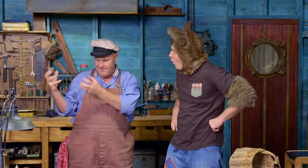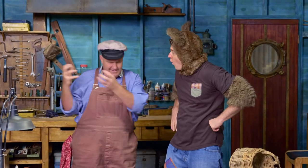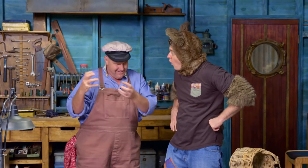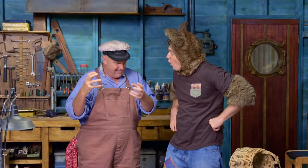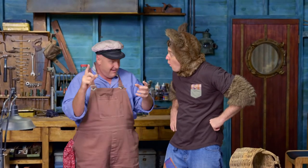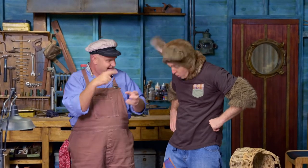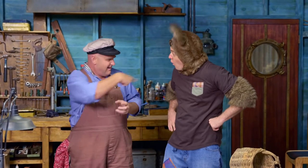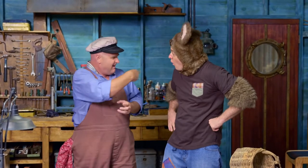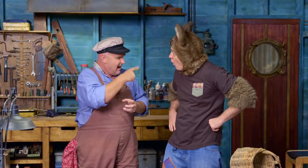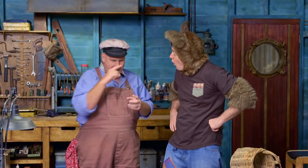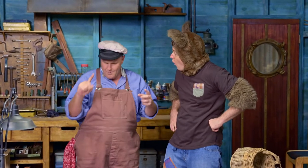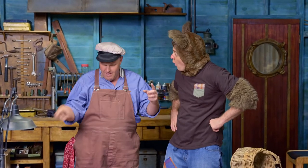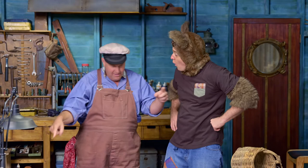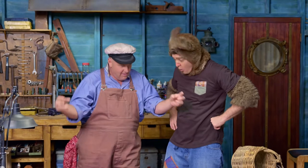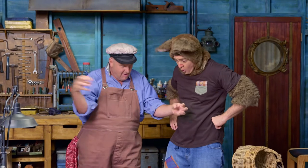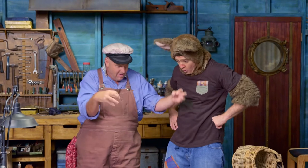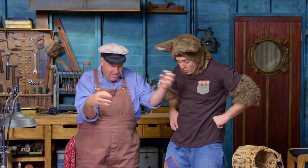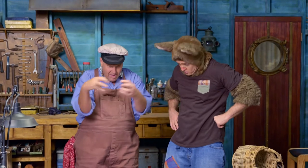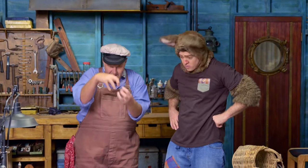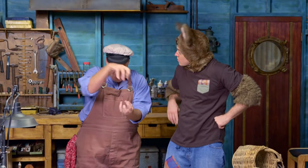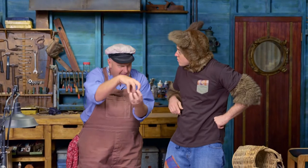And now we'll be able to assemble the pulley system.